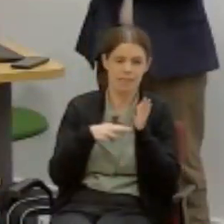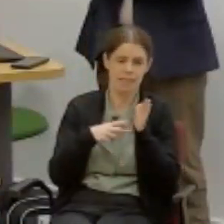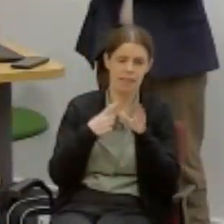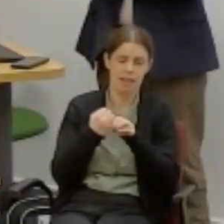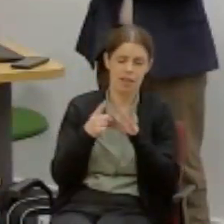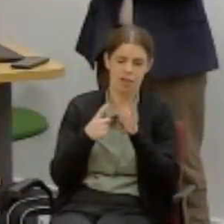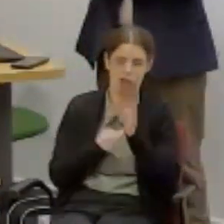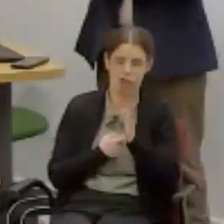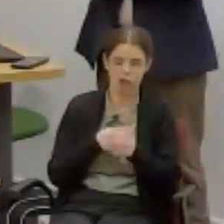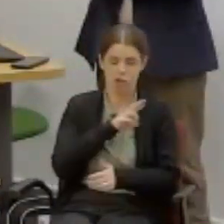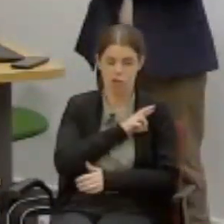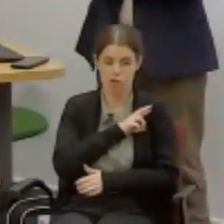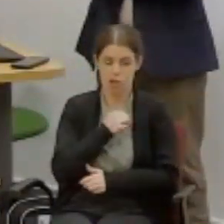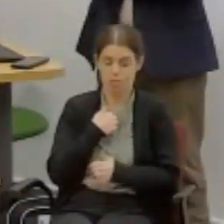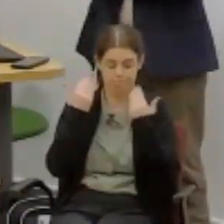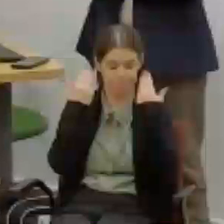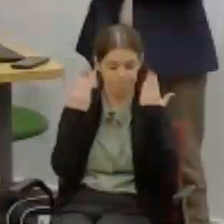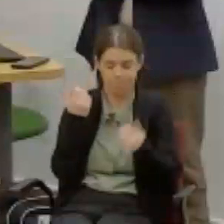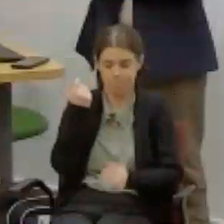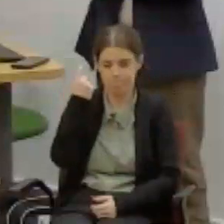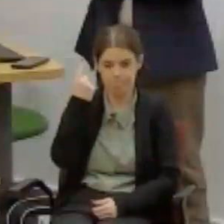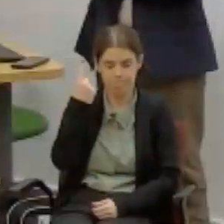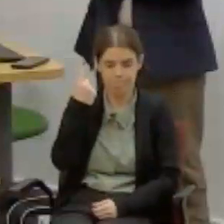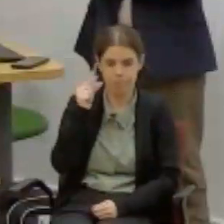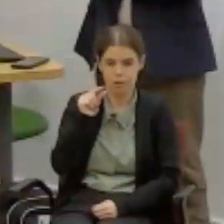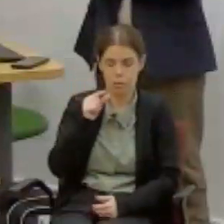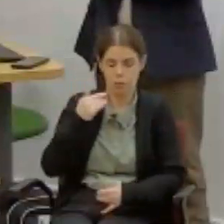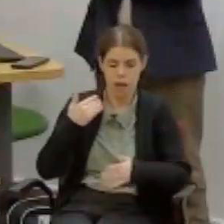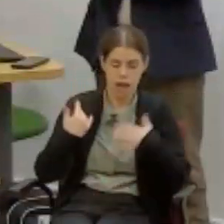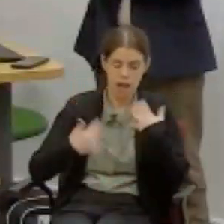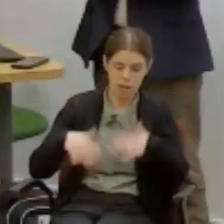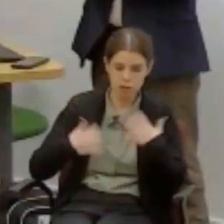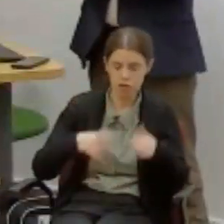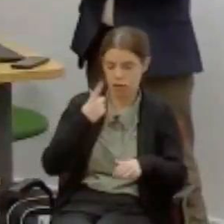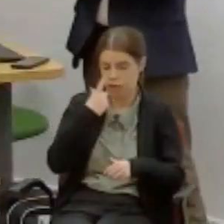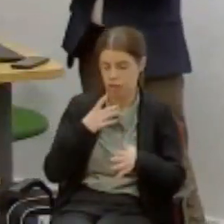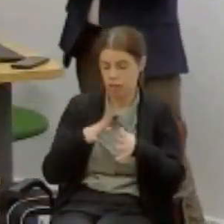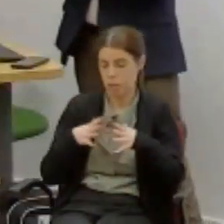The reasons we don't fully understand. Even my own injuries can result a catastrophic outcome.